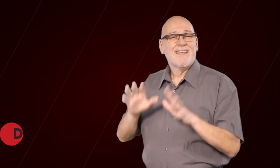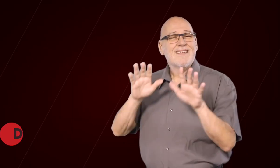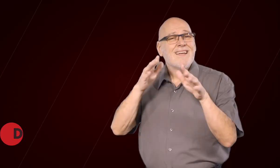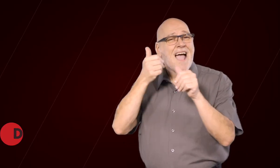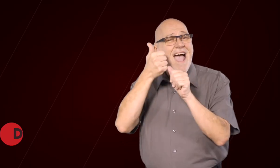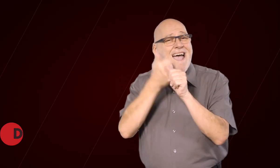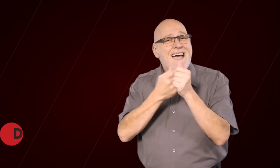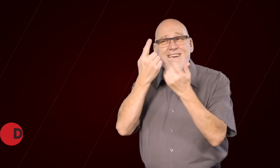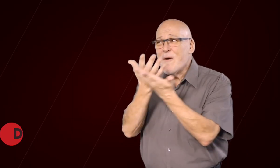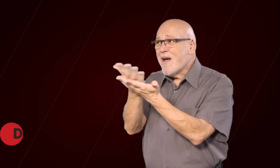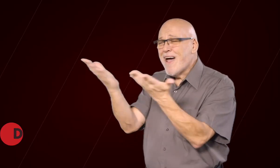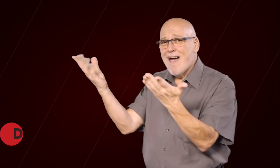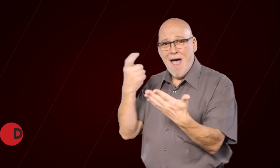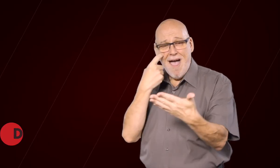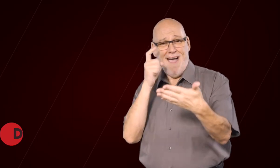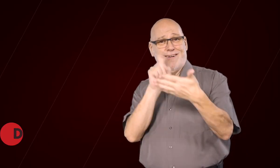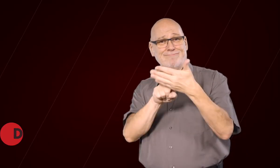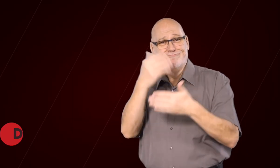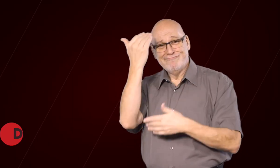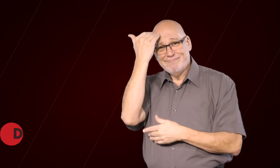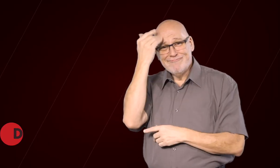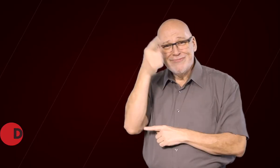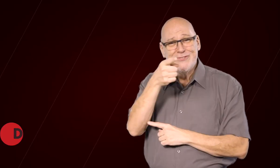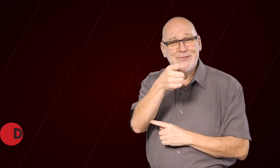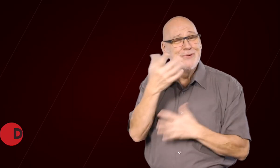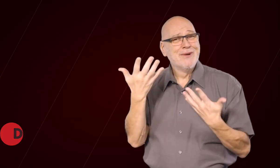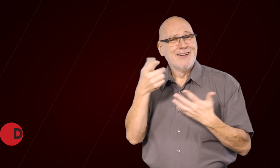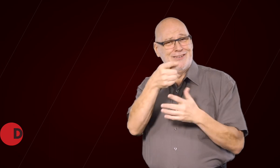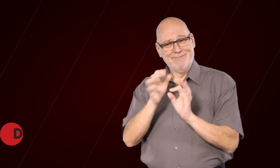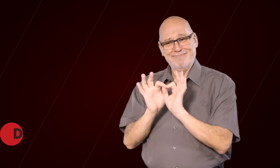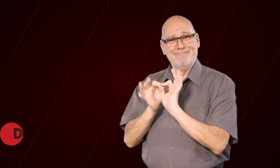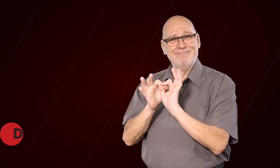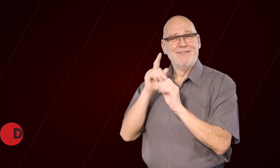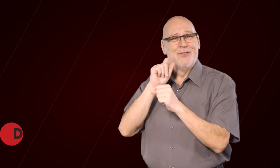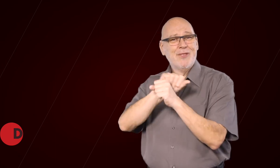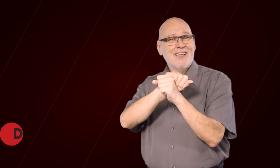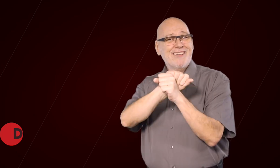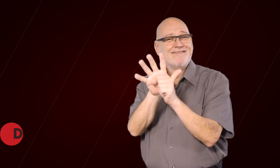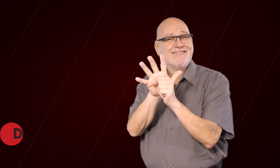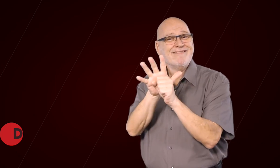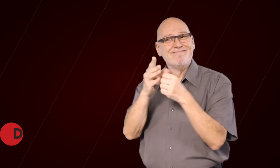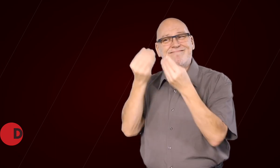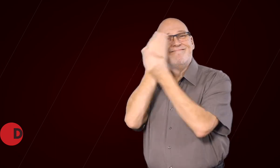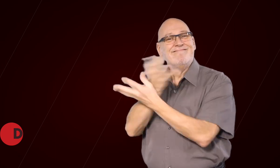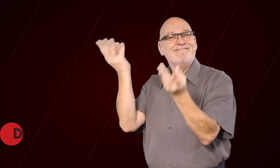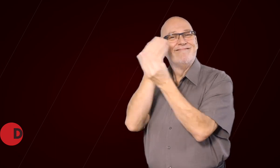[ANSELMO]: Everybody knows you from interpreting COVID-19 announcements.